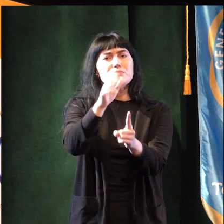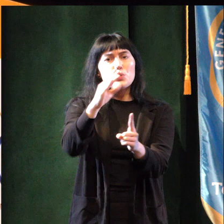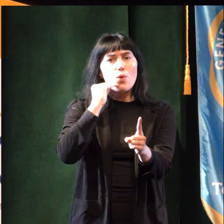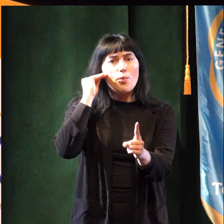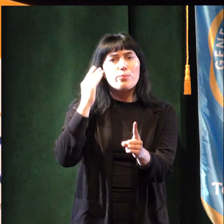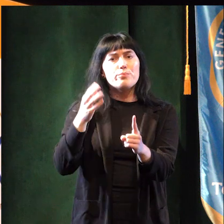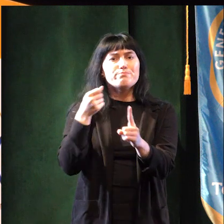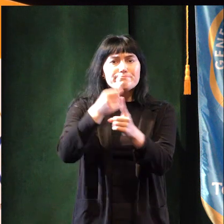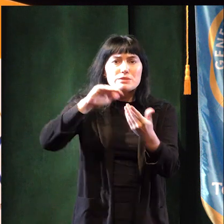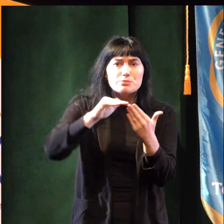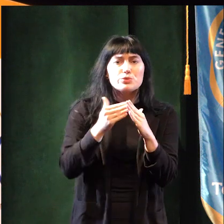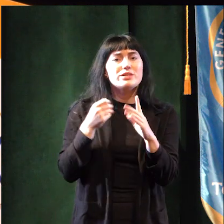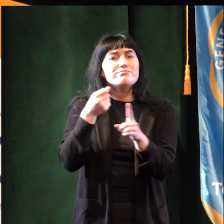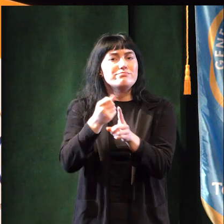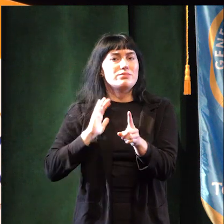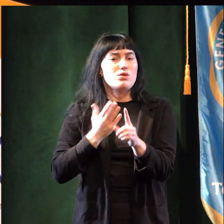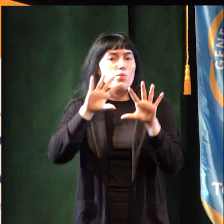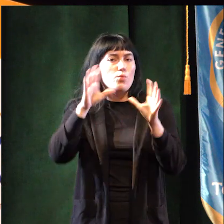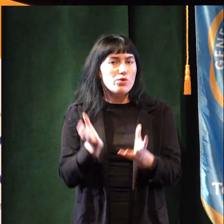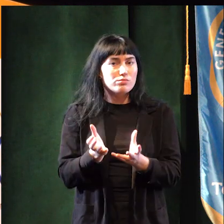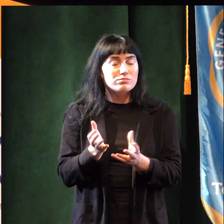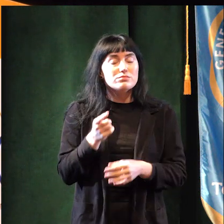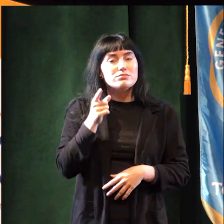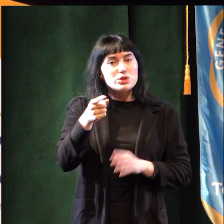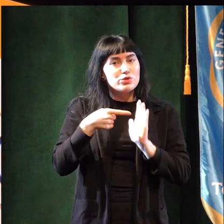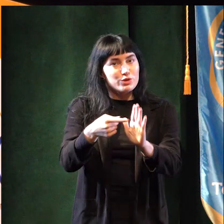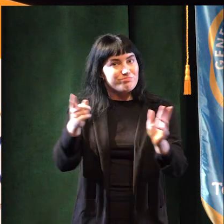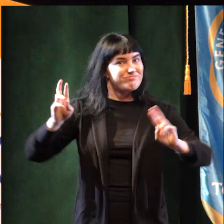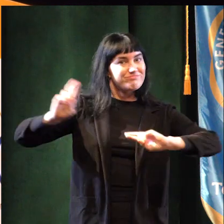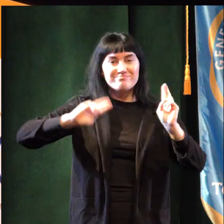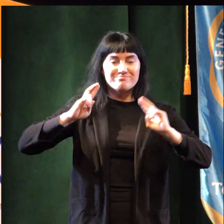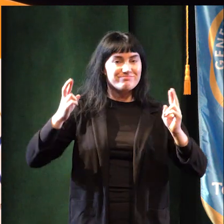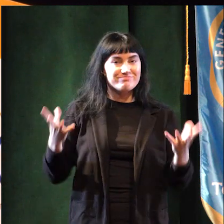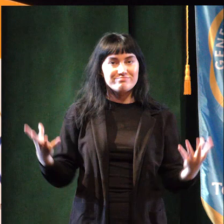your community in our world you have shown you're ready to take on the role